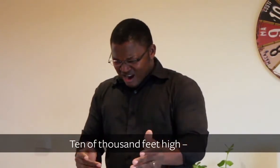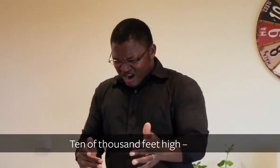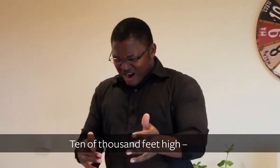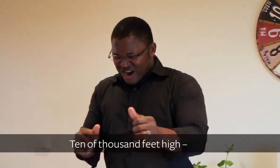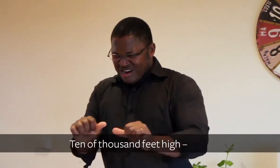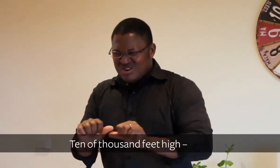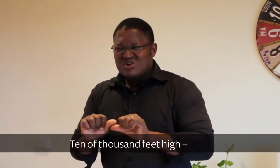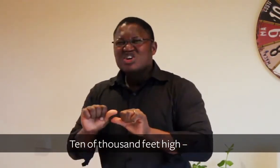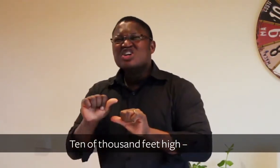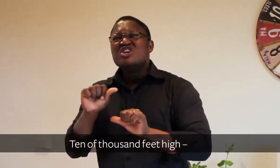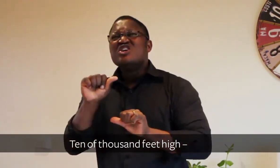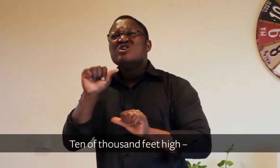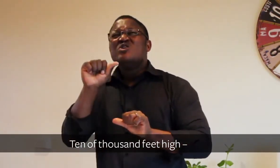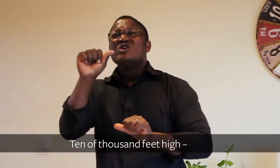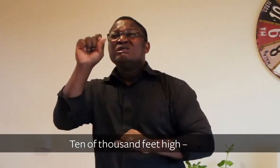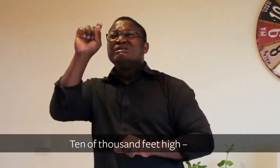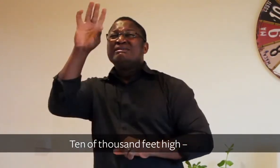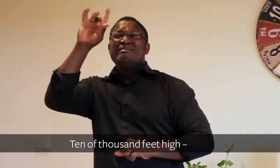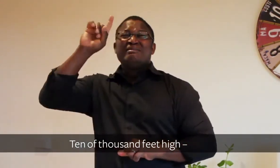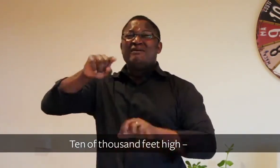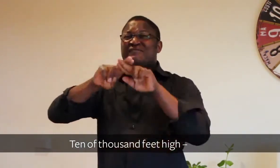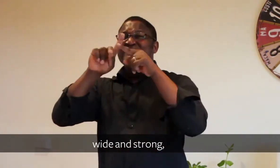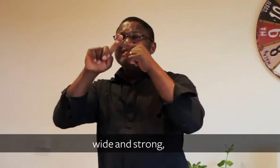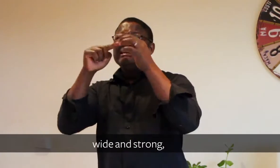10 of thousand feet high, wide and strong a quarantine let's build